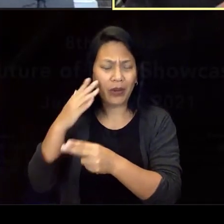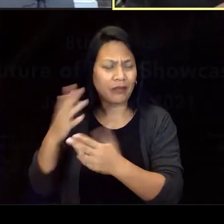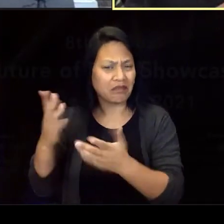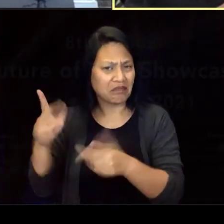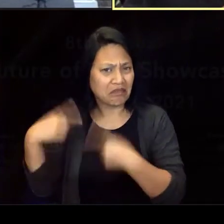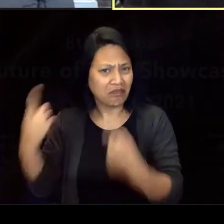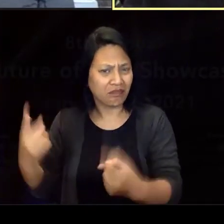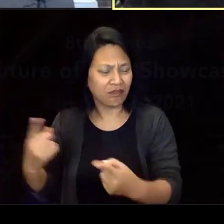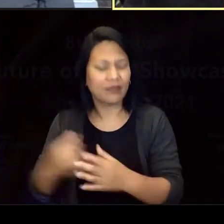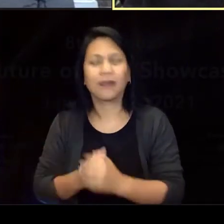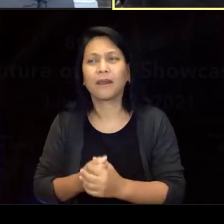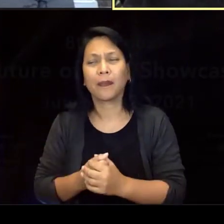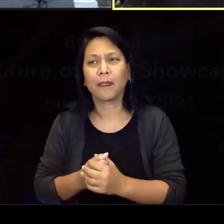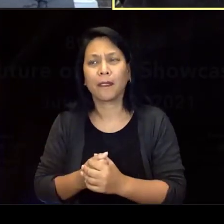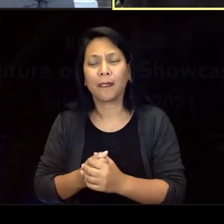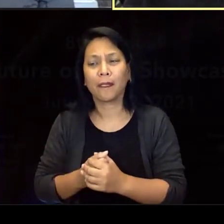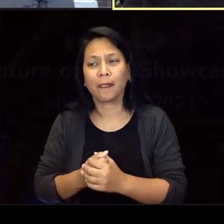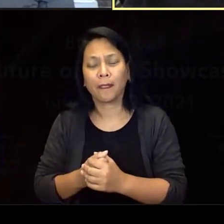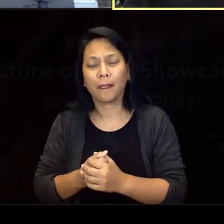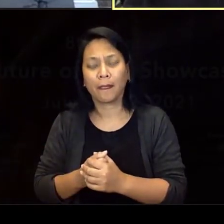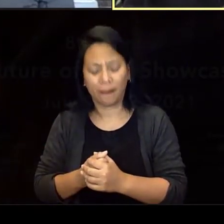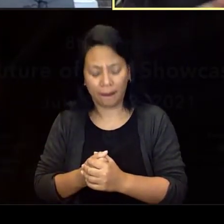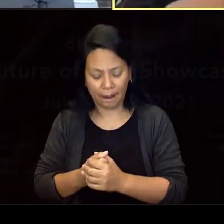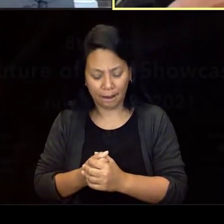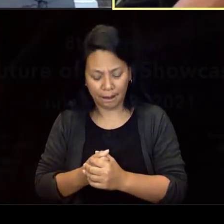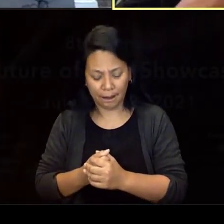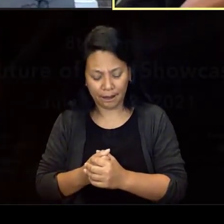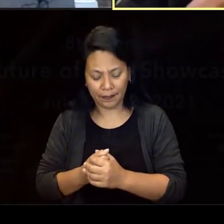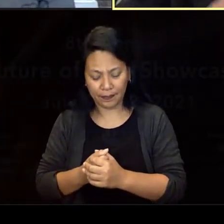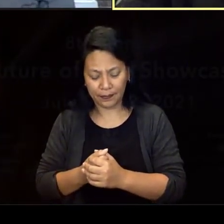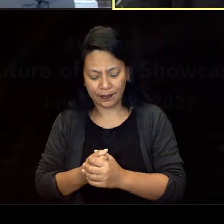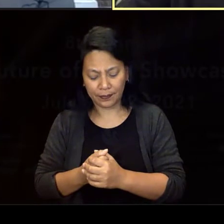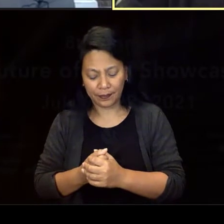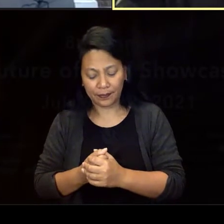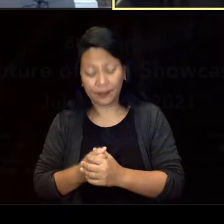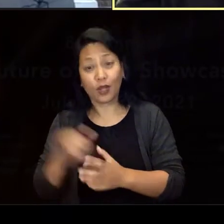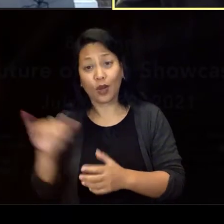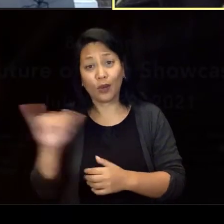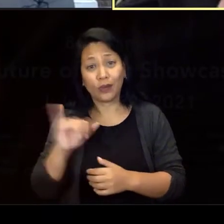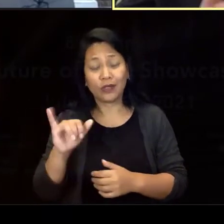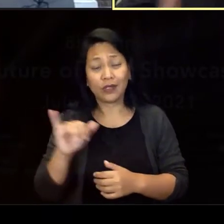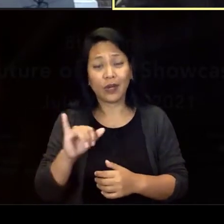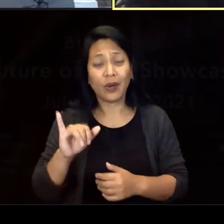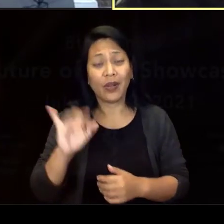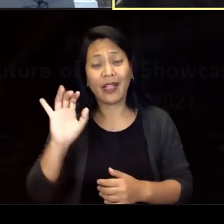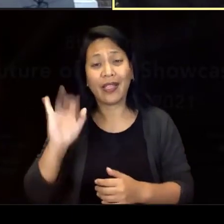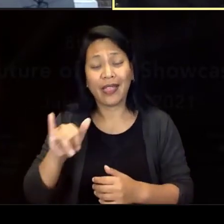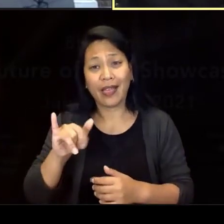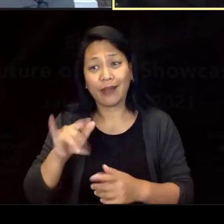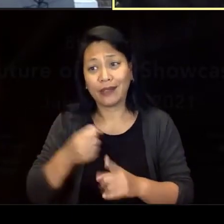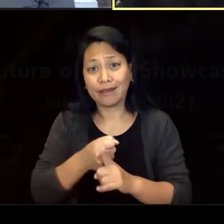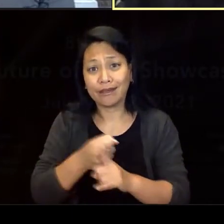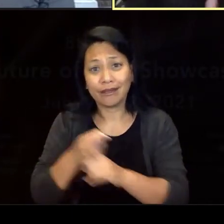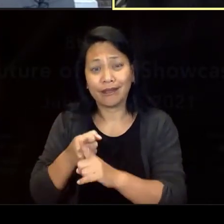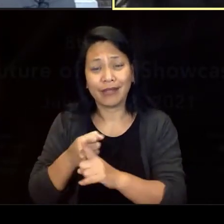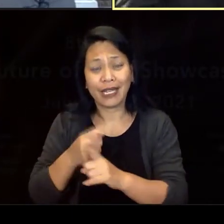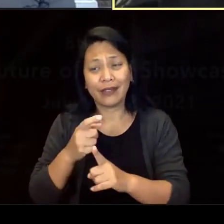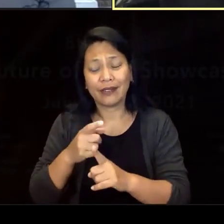Aand with that comes maybe potentially how the industry has been working for a long time.